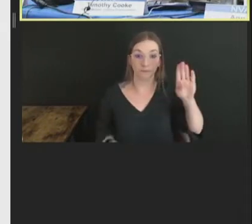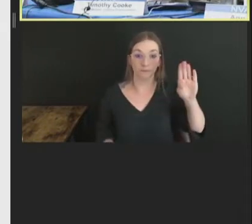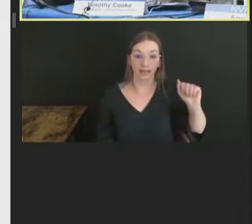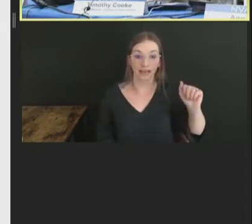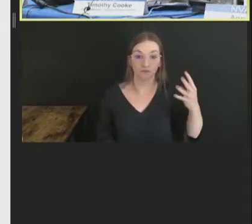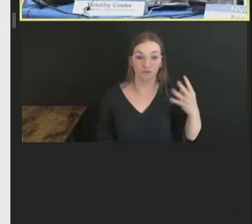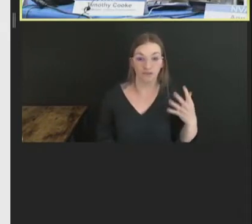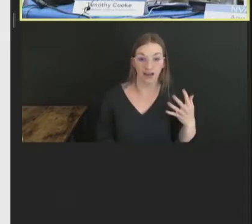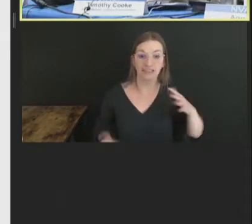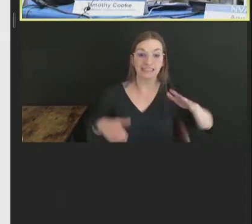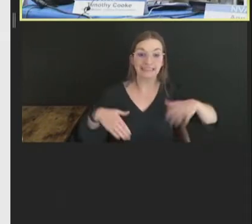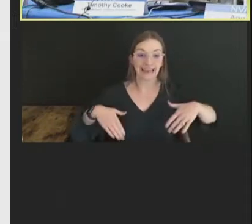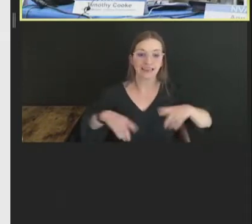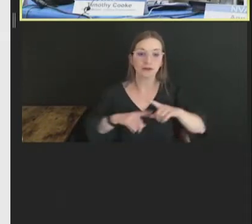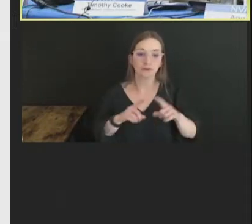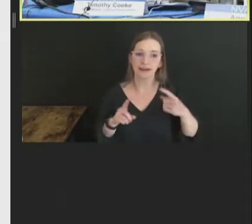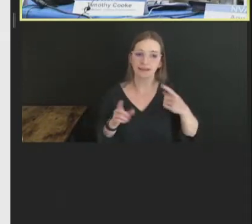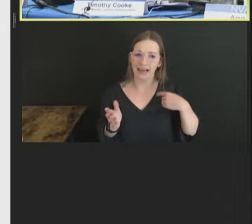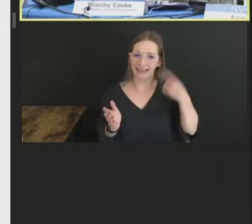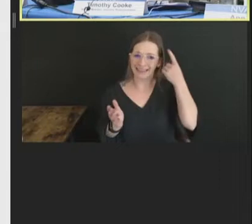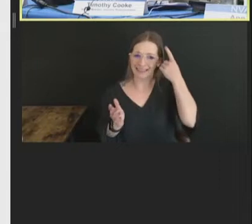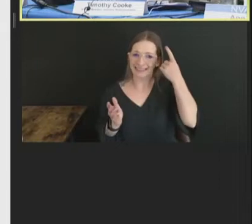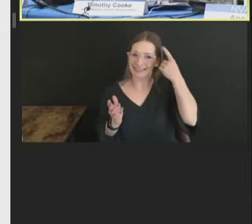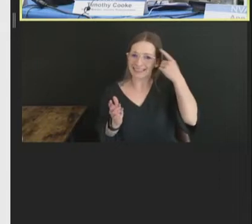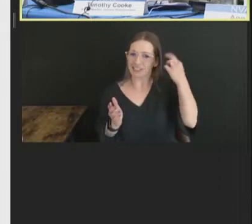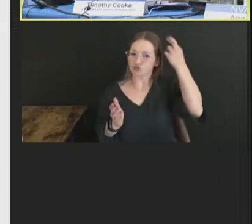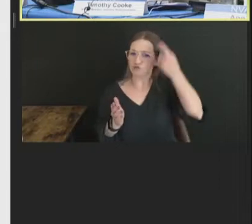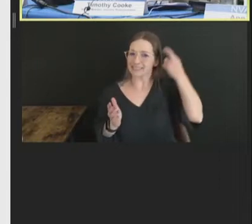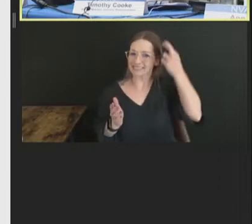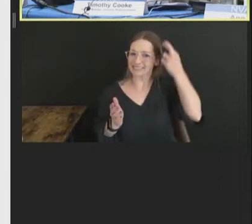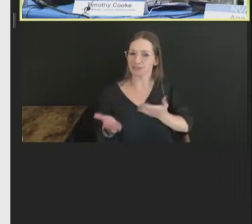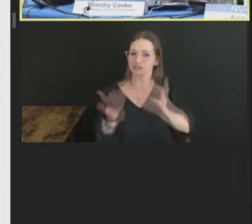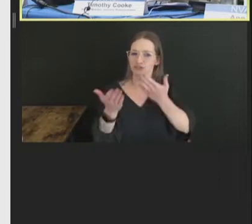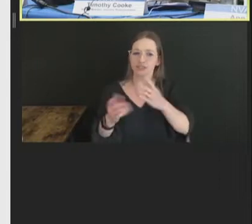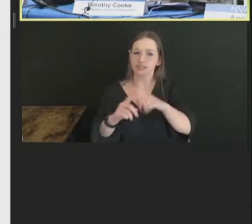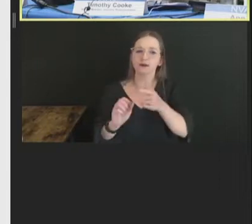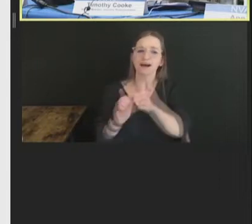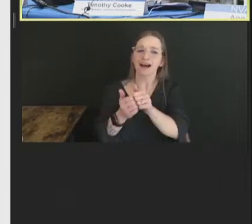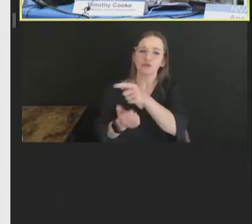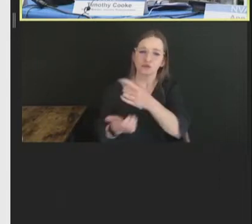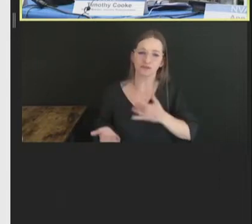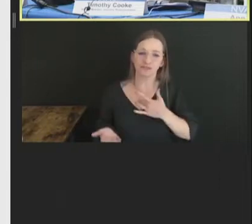reasonable call. I just wanted to ask you, like, how do you feel about that call that they made?